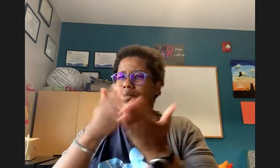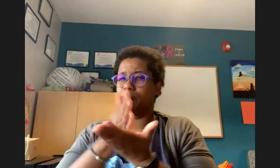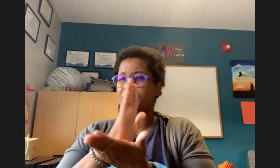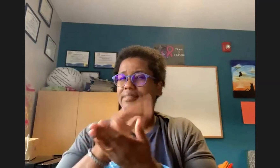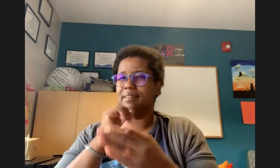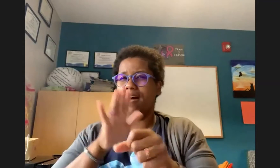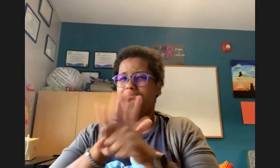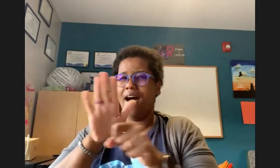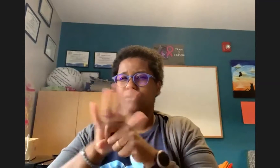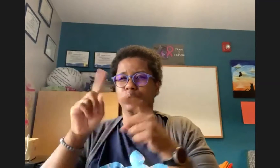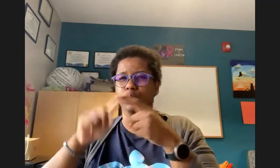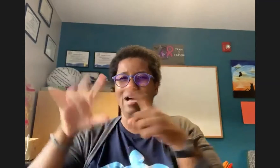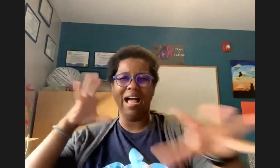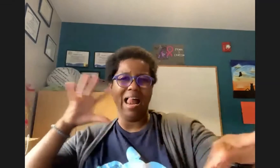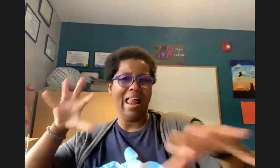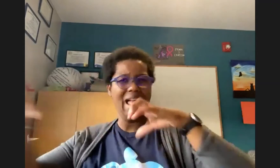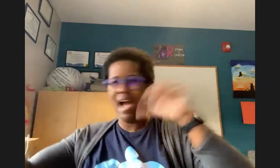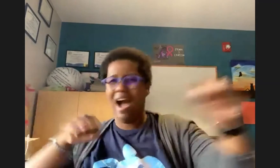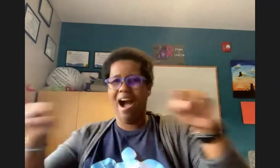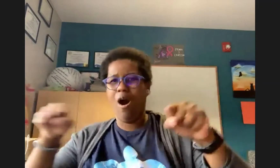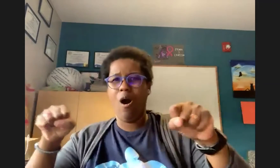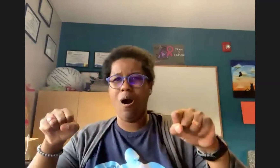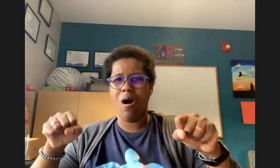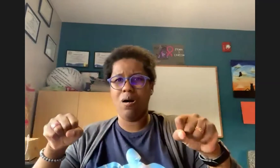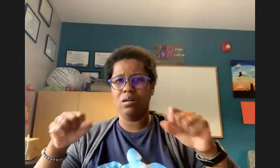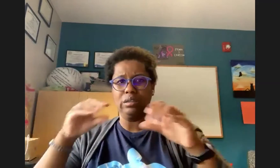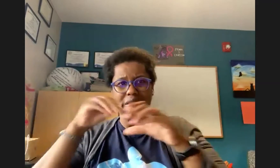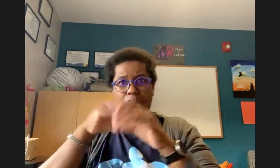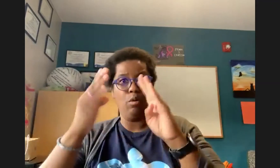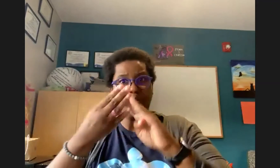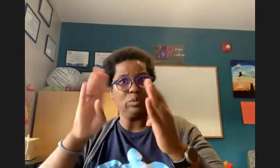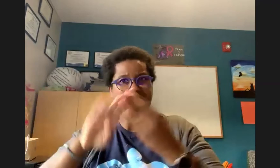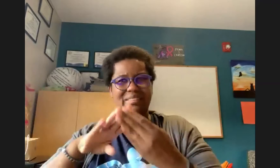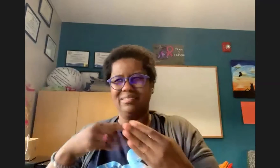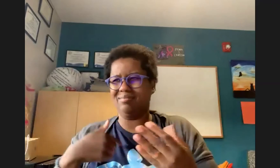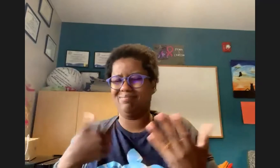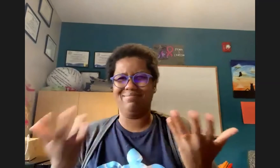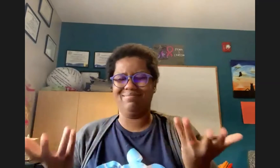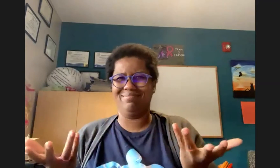She said the disability rights are not loud enough in the community.